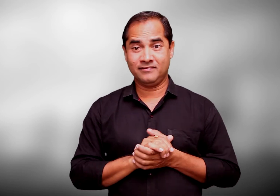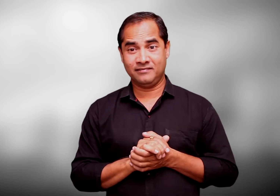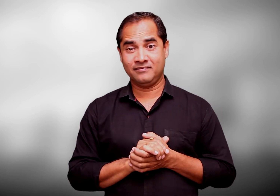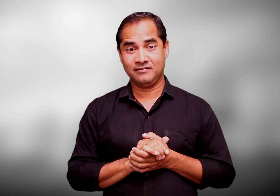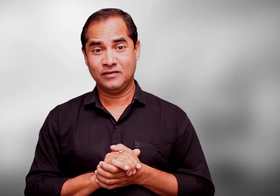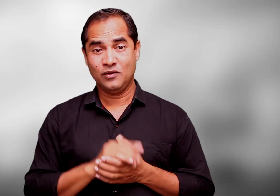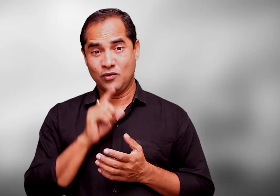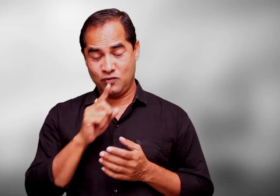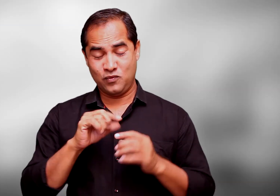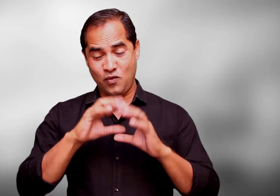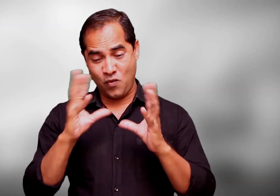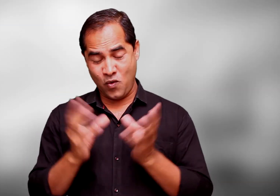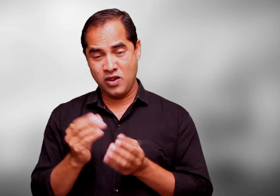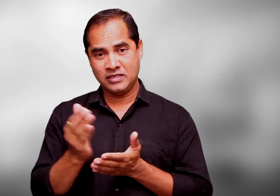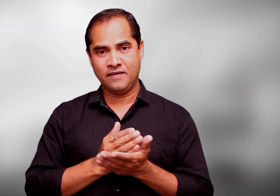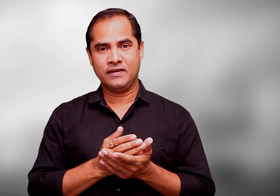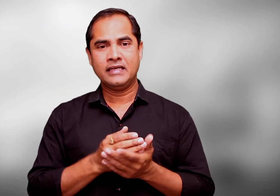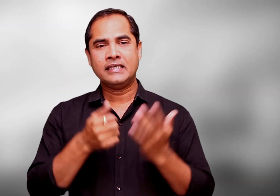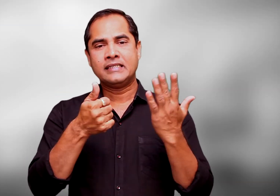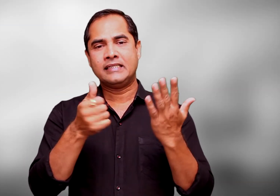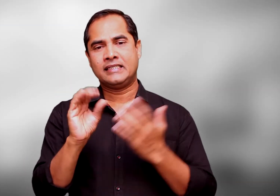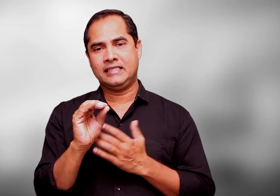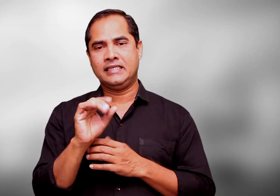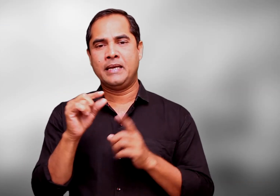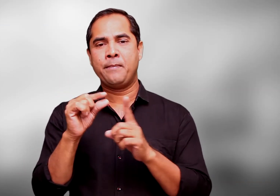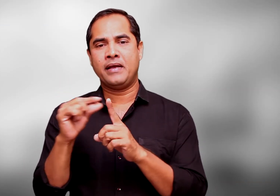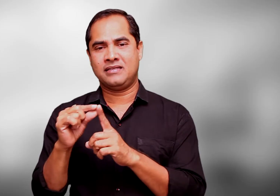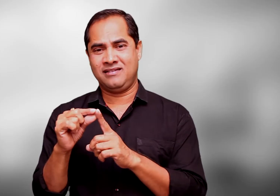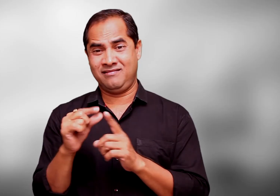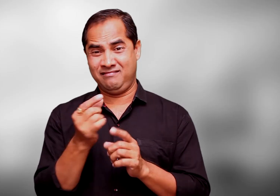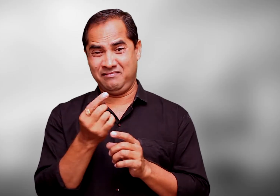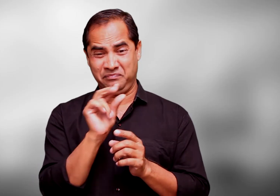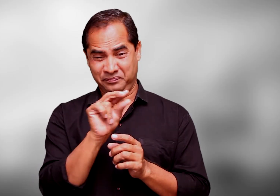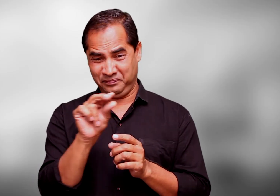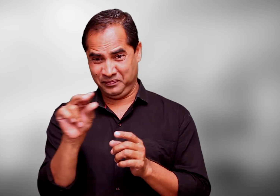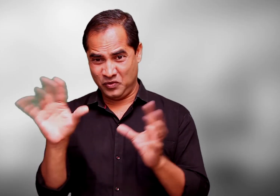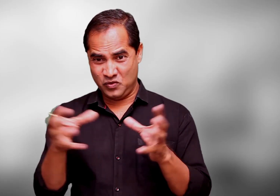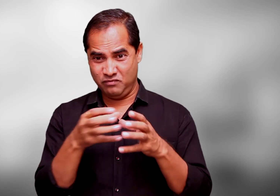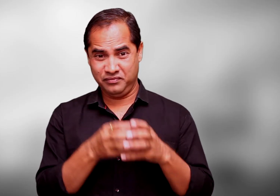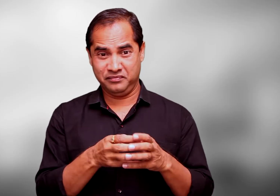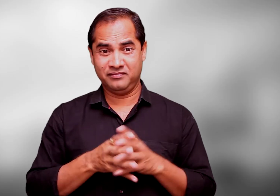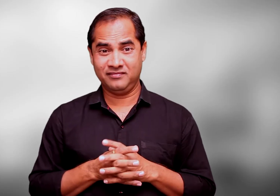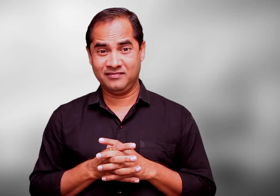finally she had saved a total of sixty paisa.